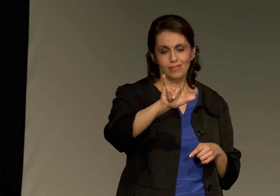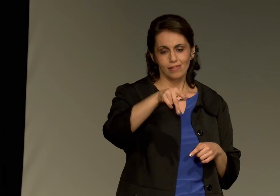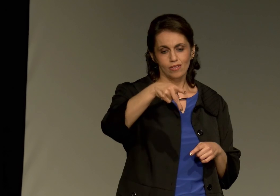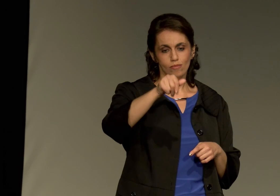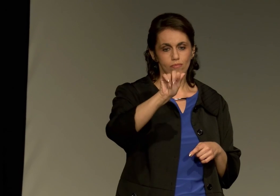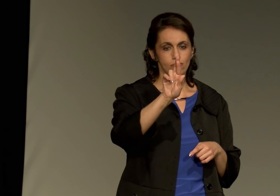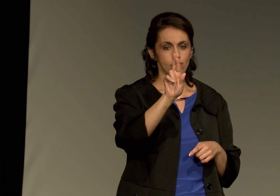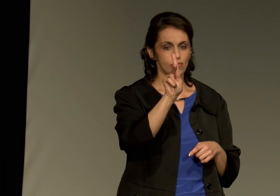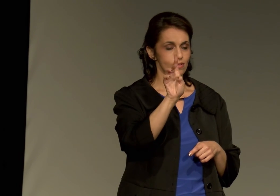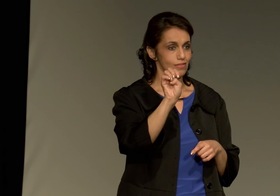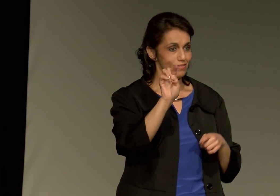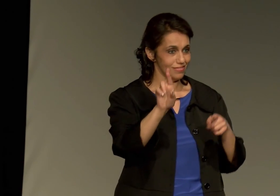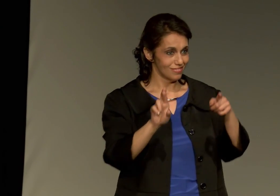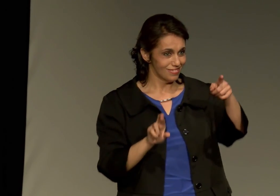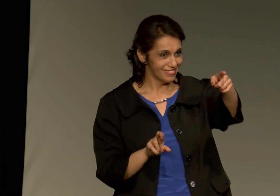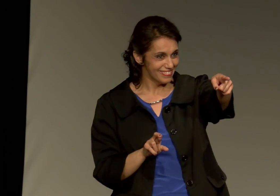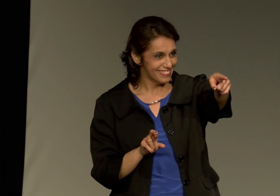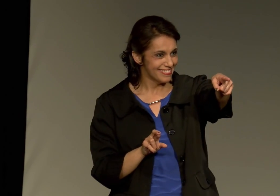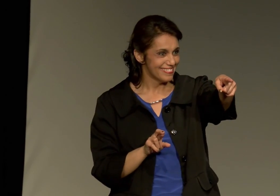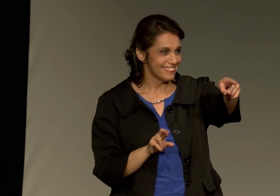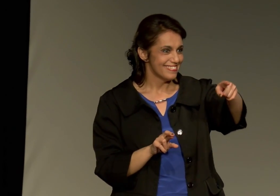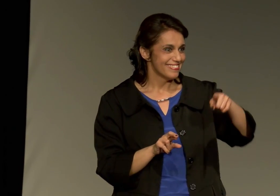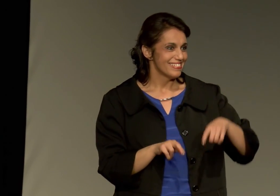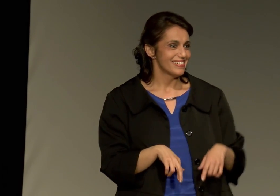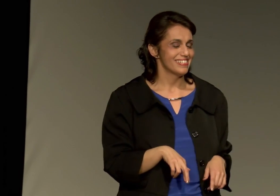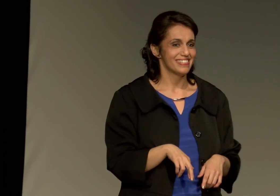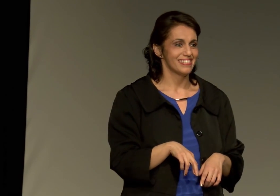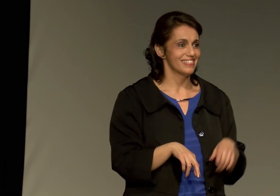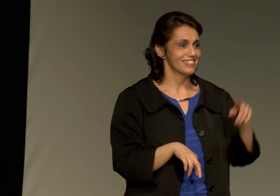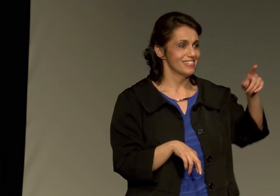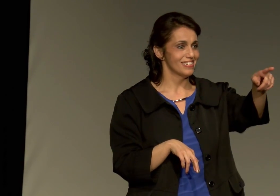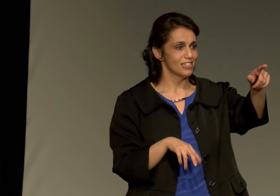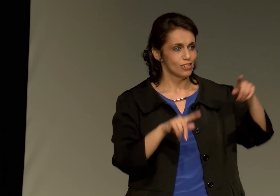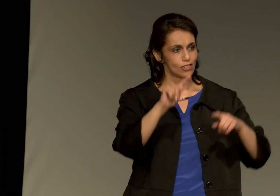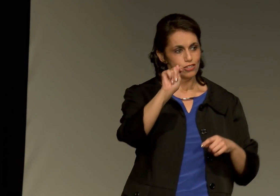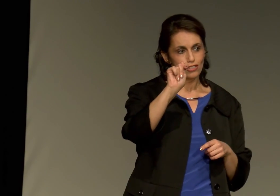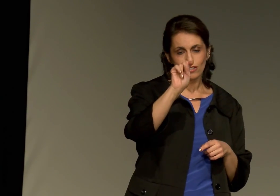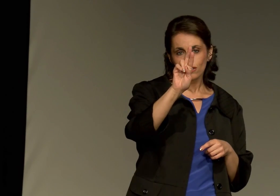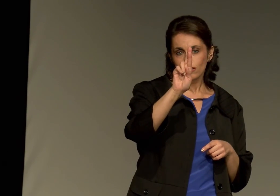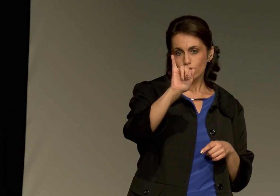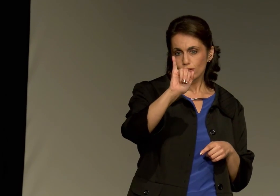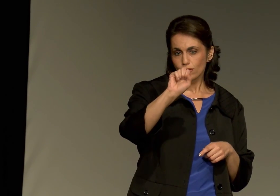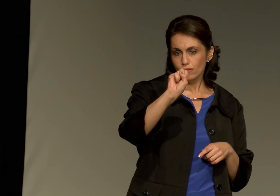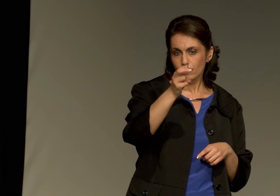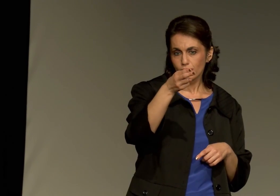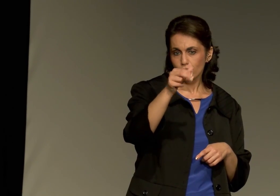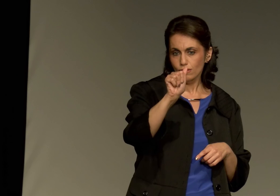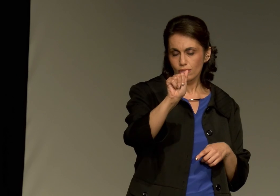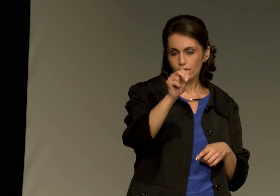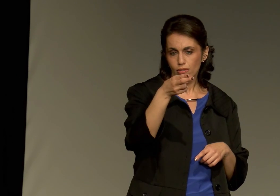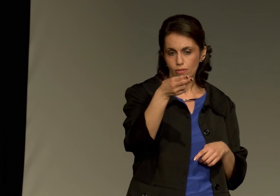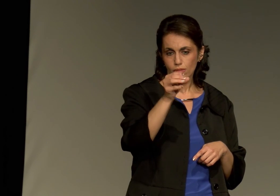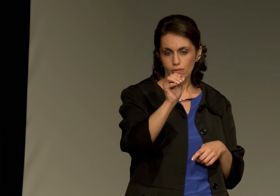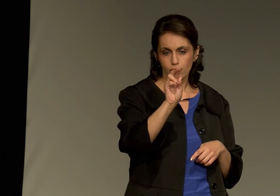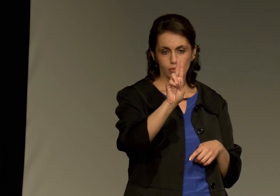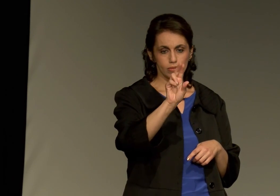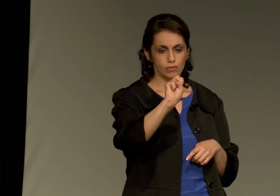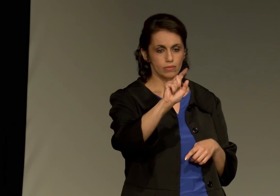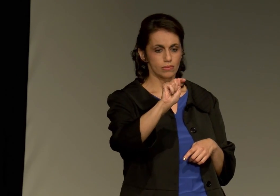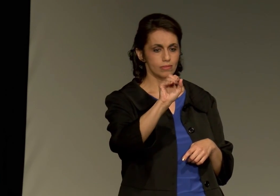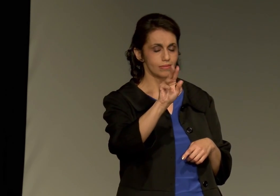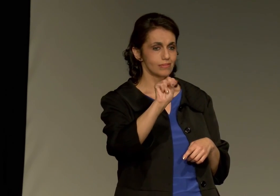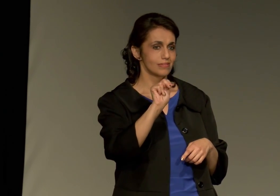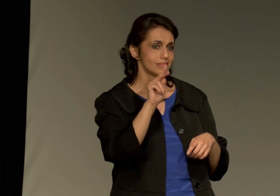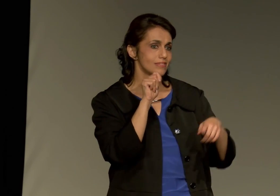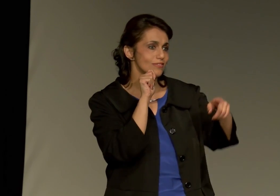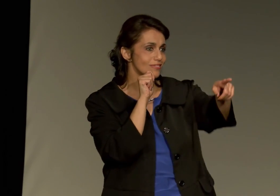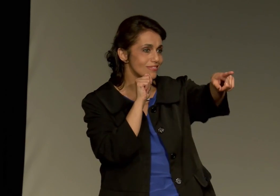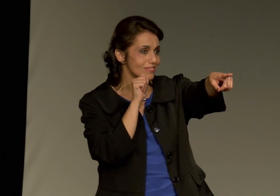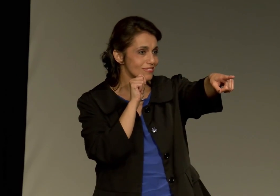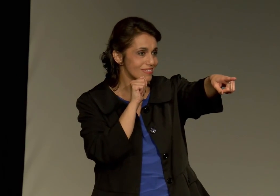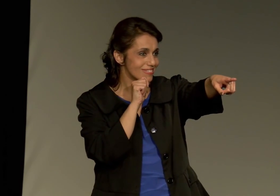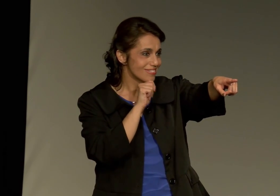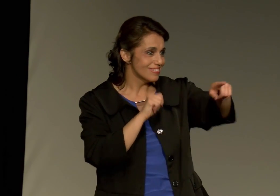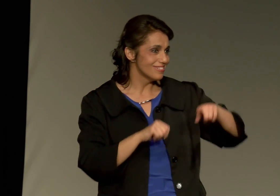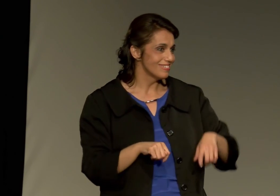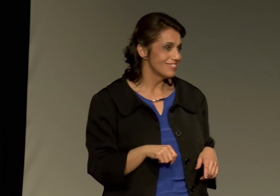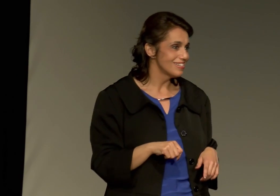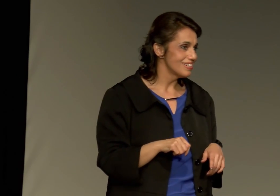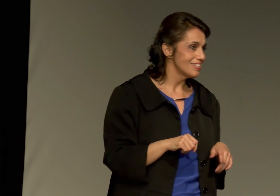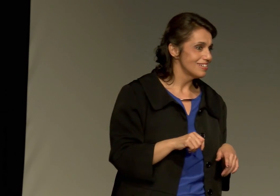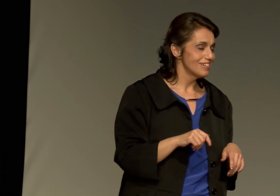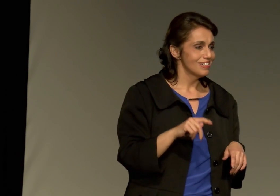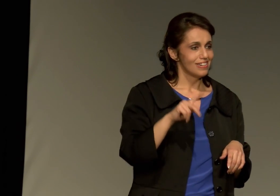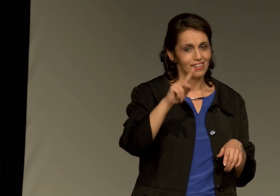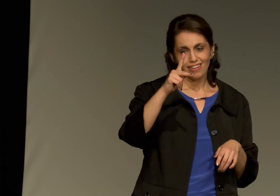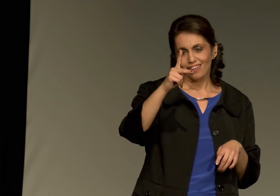Paul Ogden, Patty Parker, and Trisha Houston.